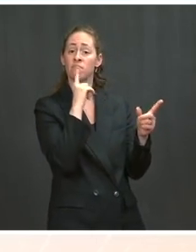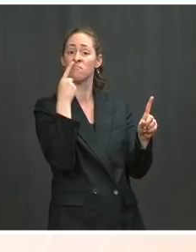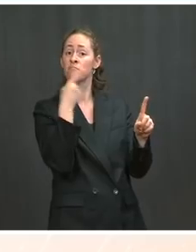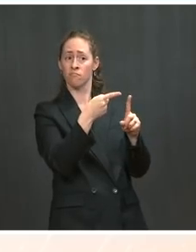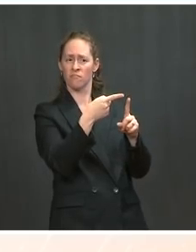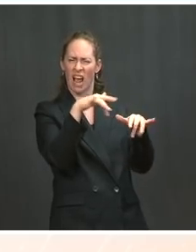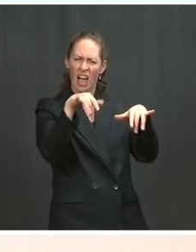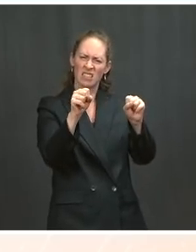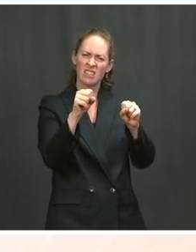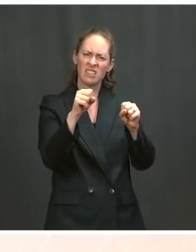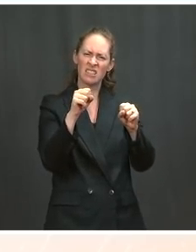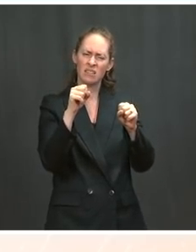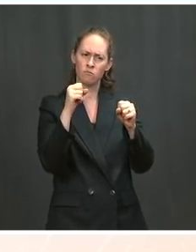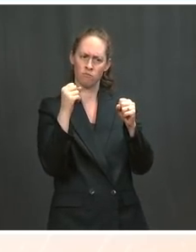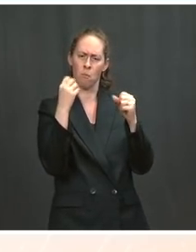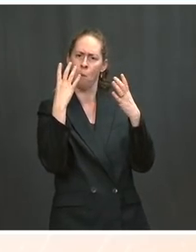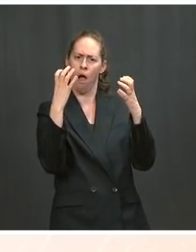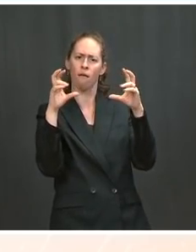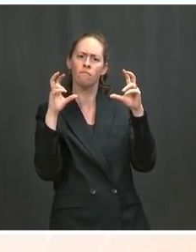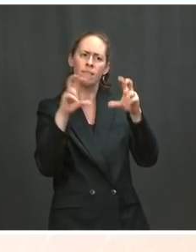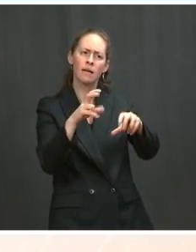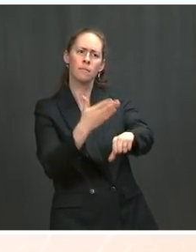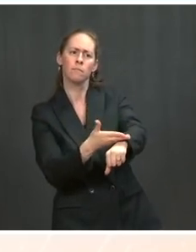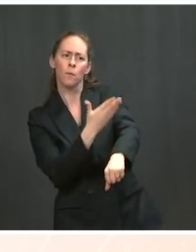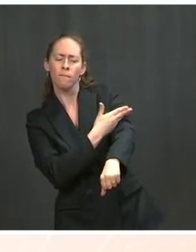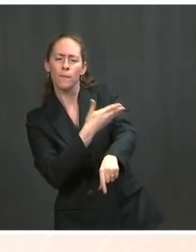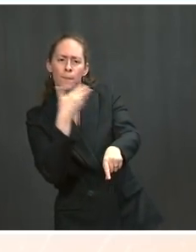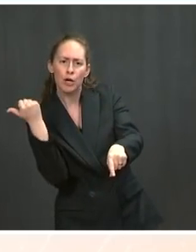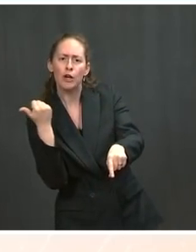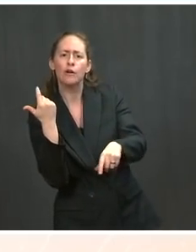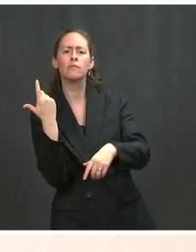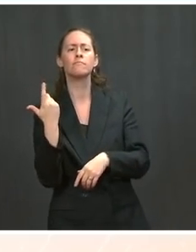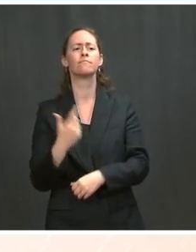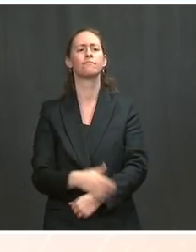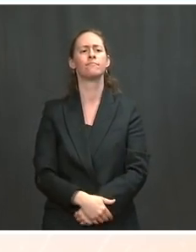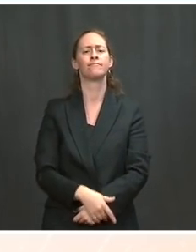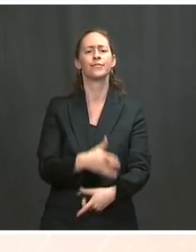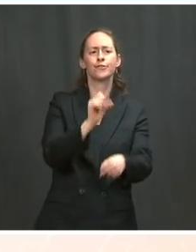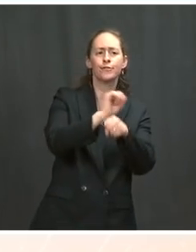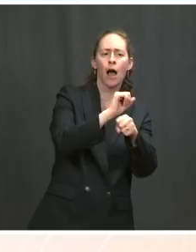that bridges are not Democratic or Republicans. They don't have party affiliation, it turns out.